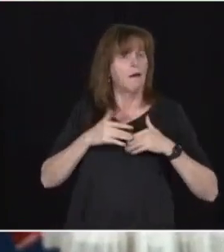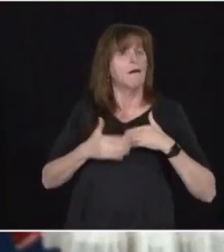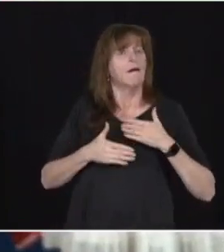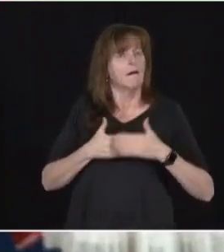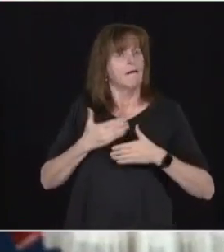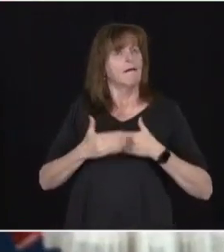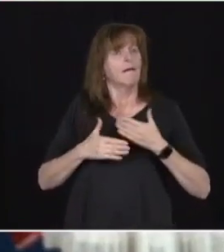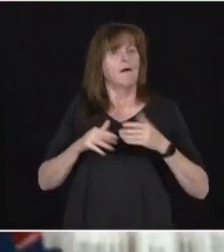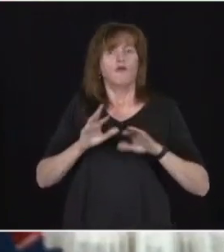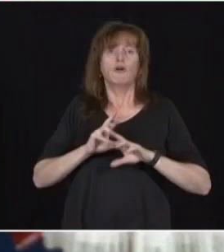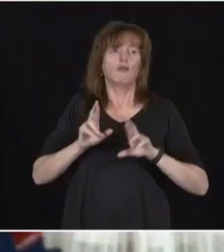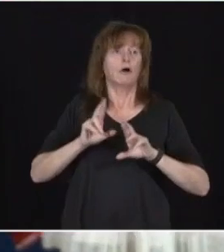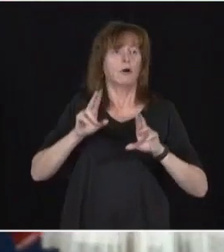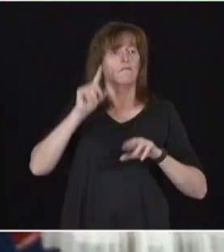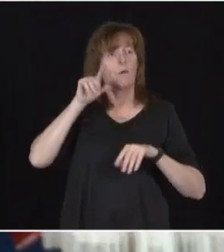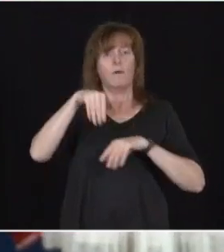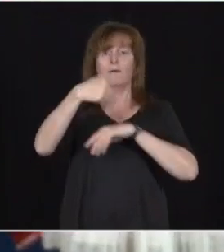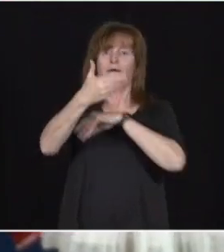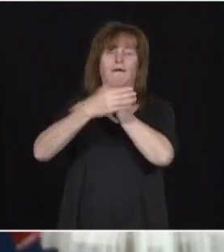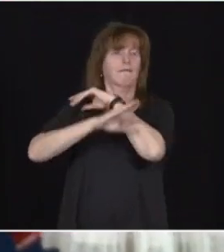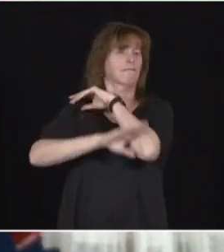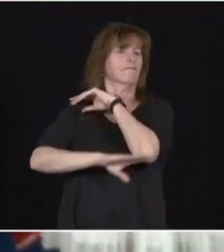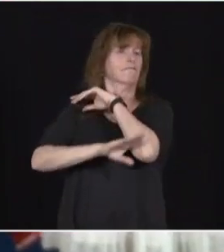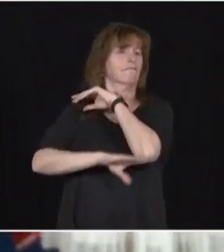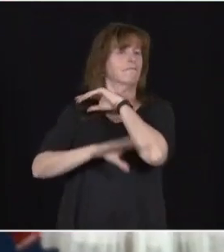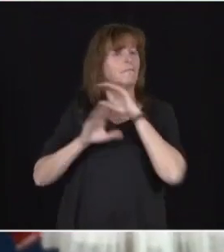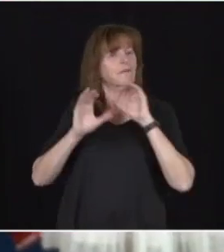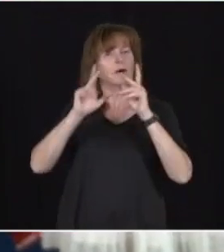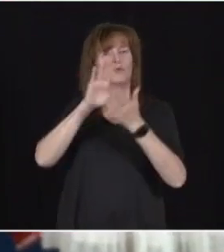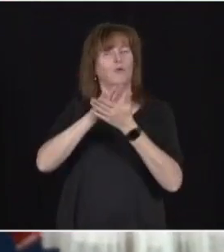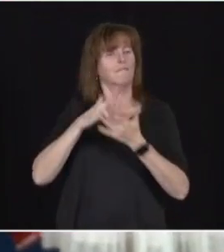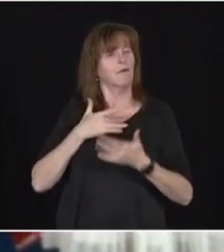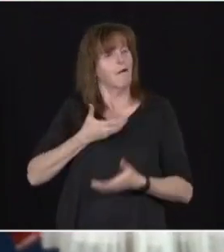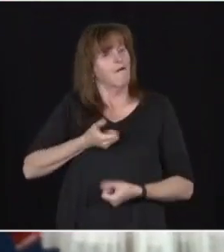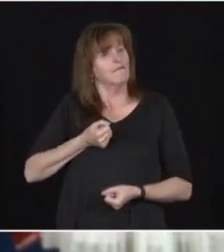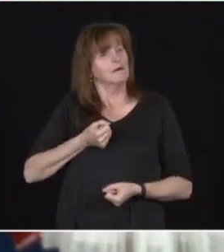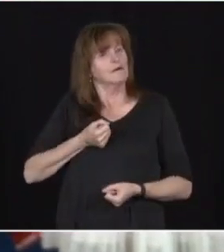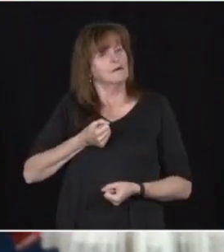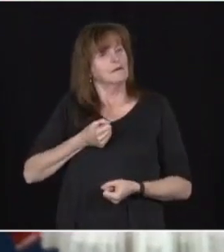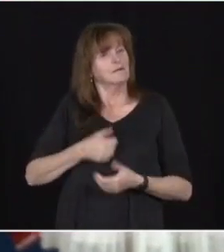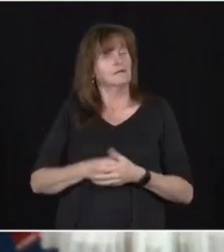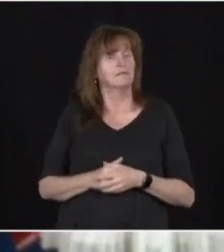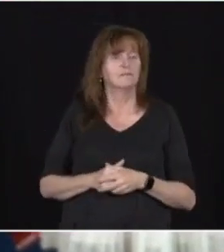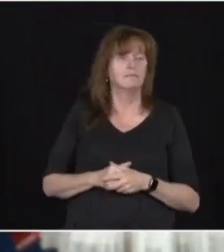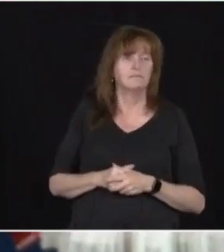and support that they will need in order to get into September with a little bit of confidence that they can do this.